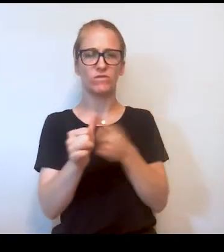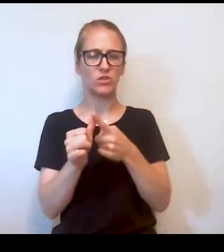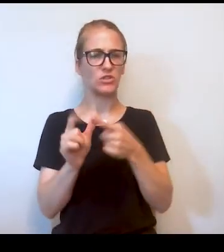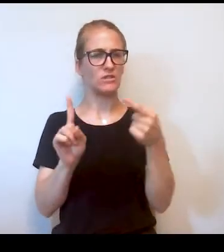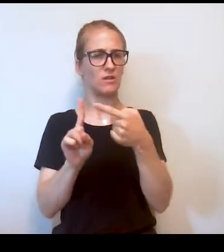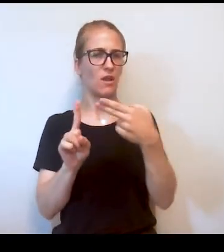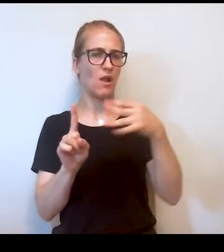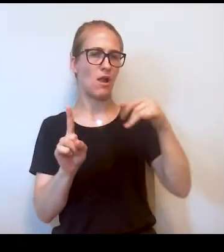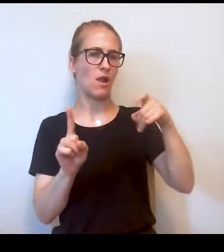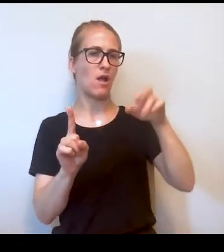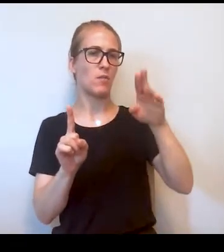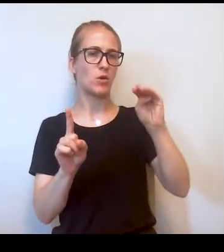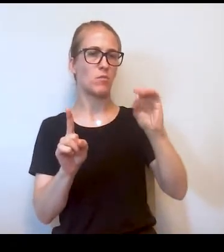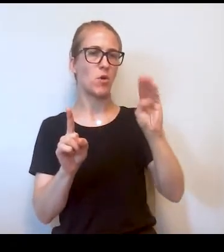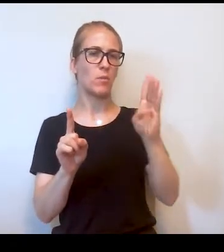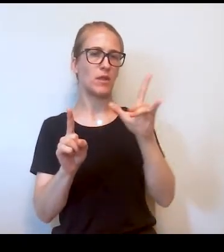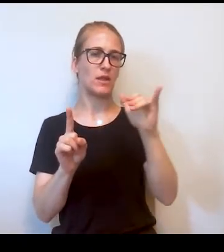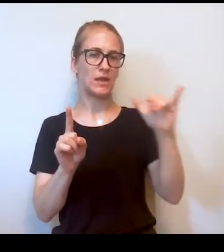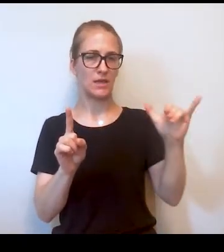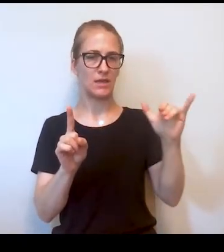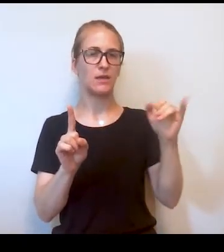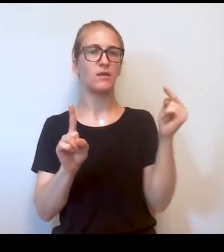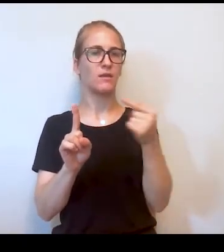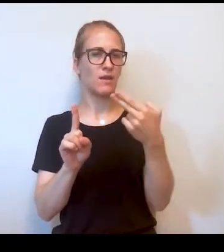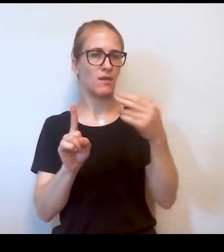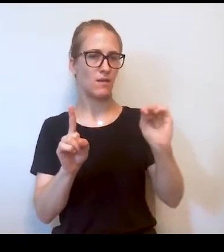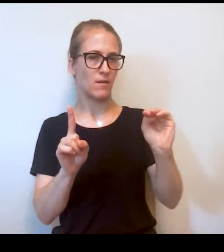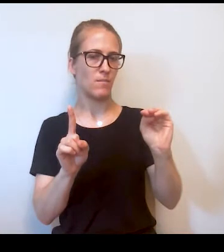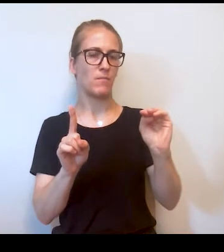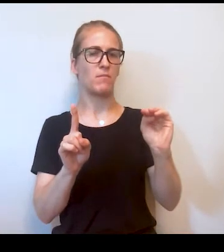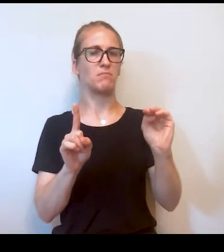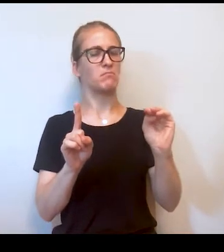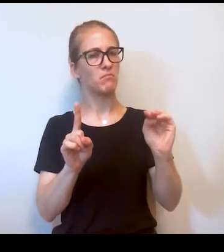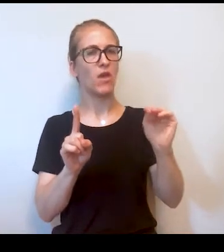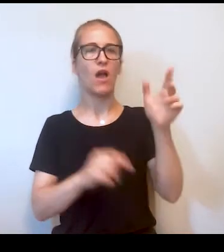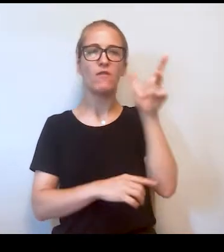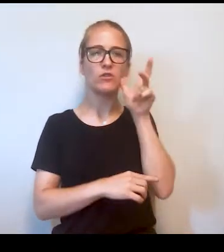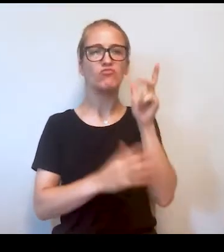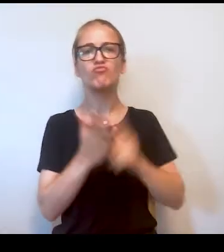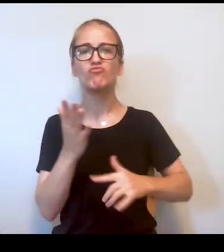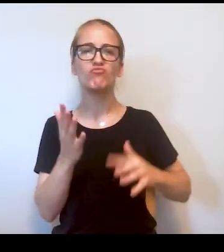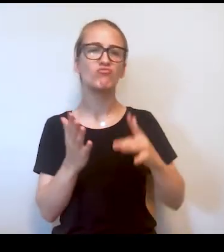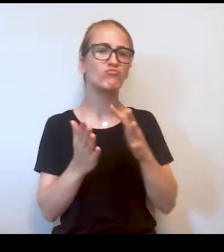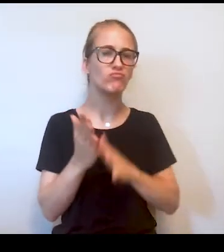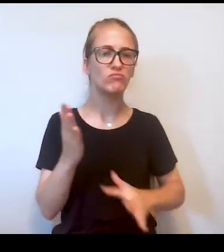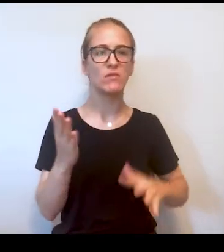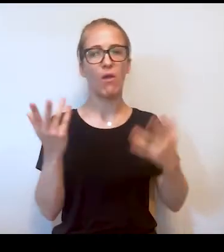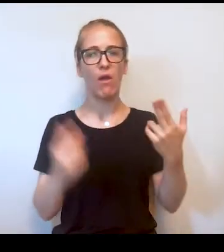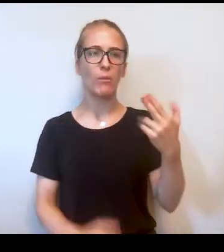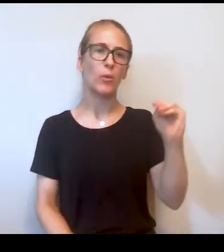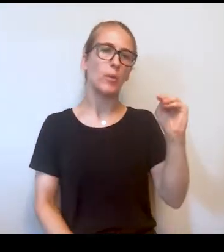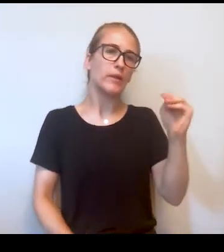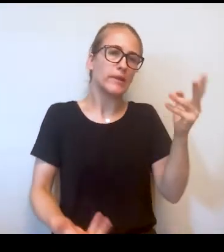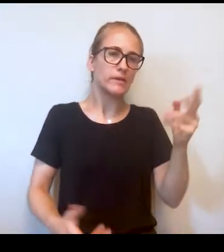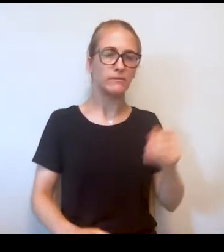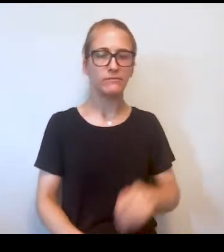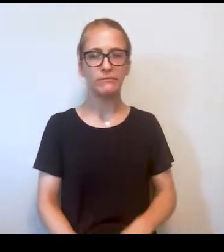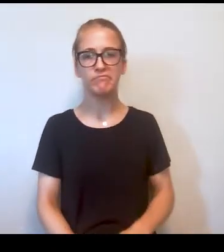It's something that I know I have heard in passing as just being... "Oh, it's hypermobility."